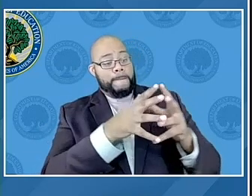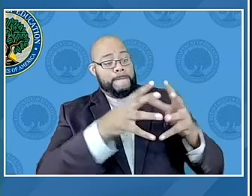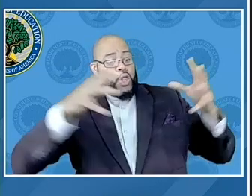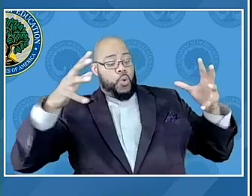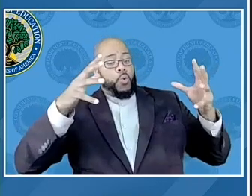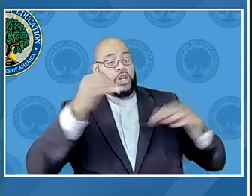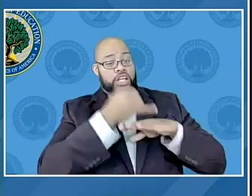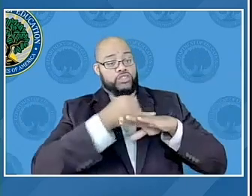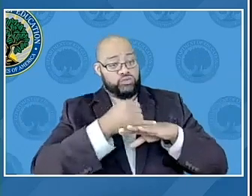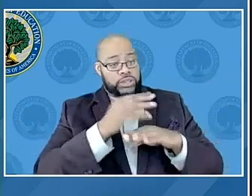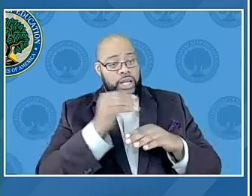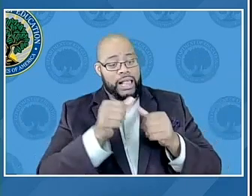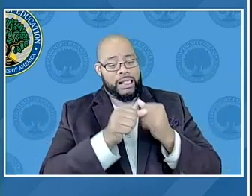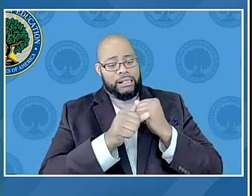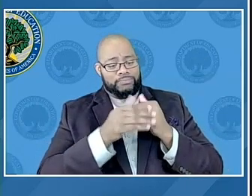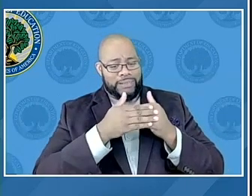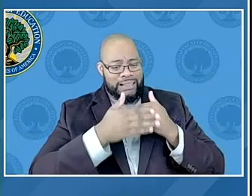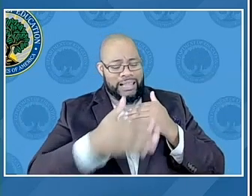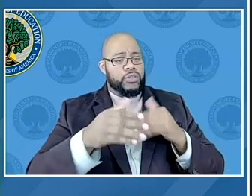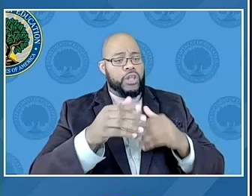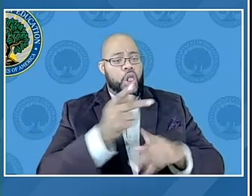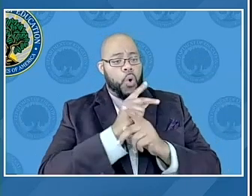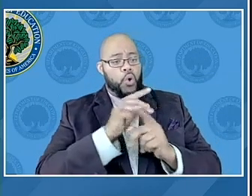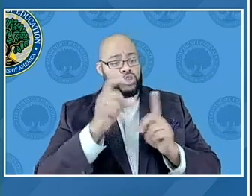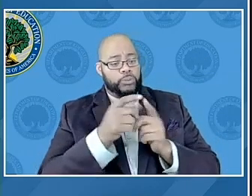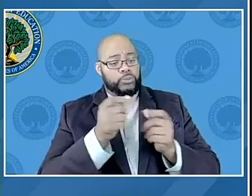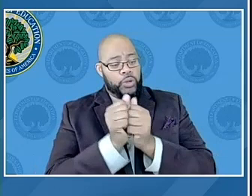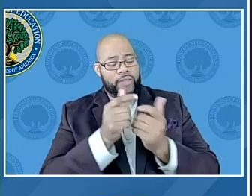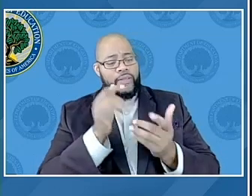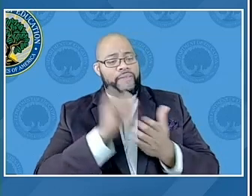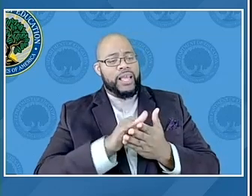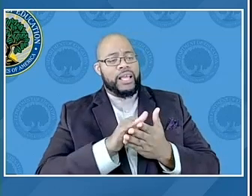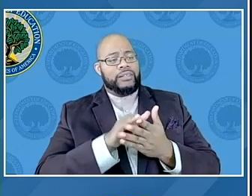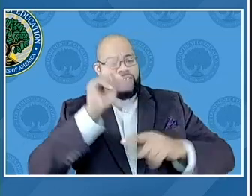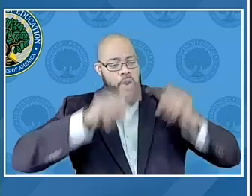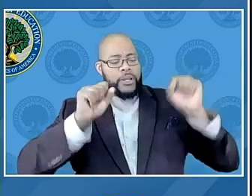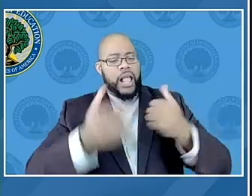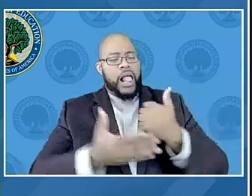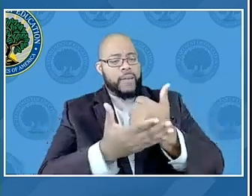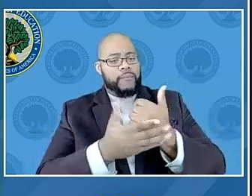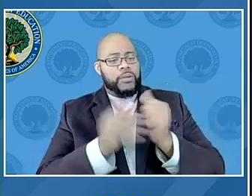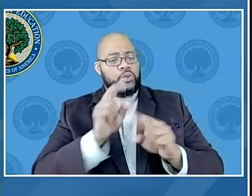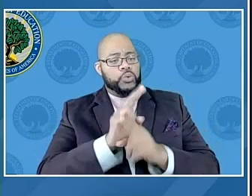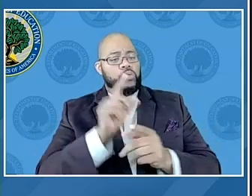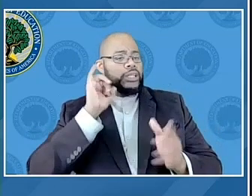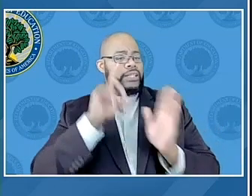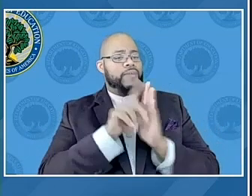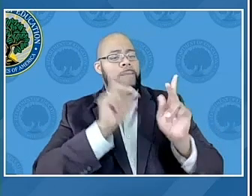length of loan terms together, I think these are variables that can helpfully be used to identify people who are much more